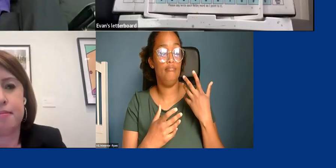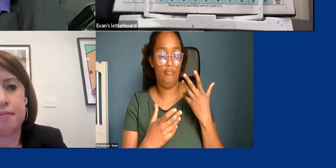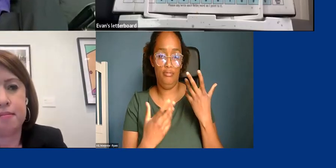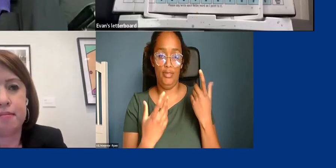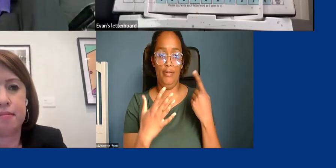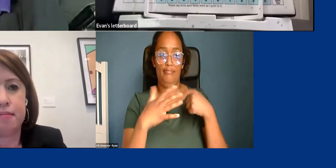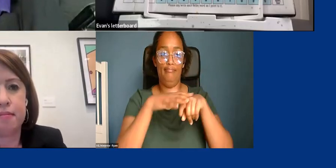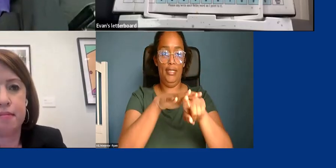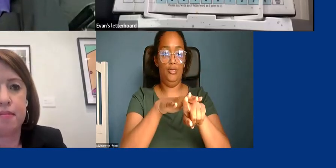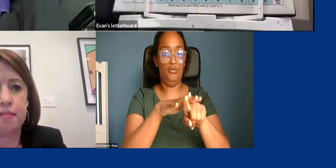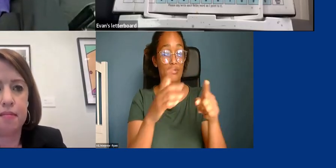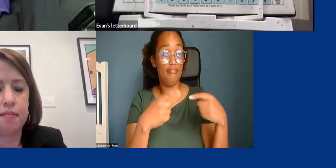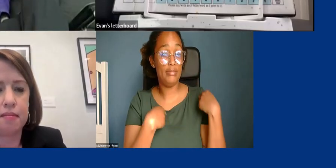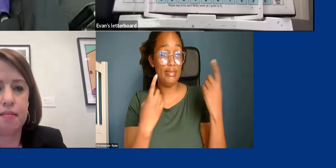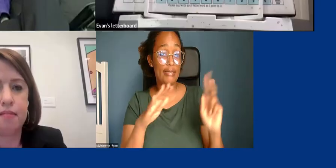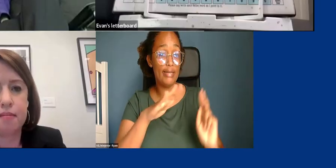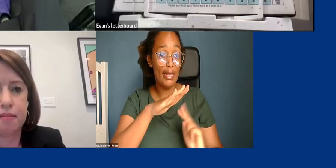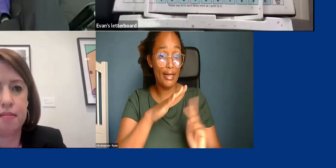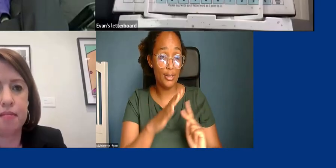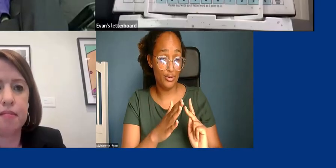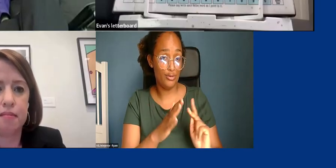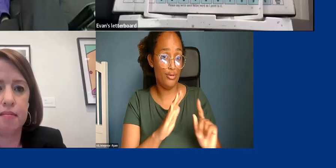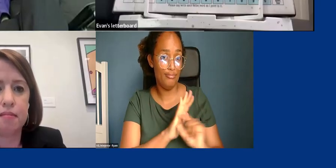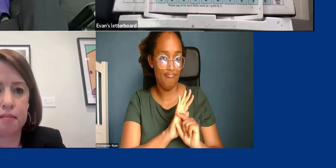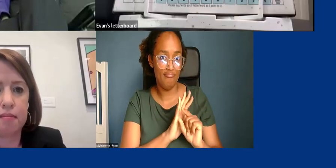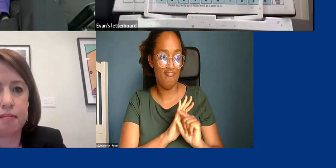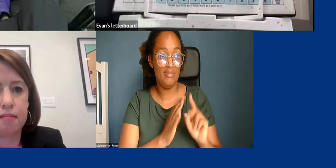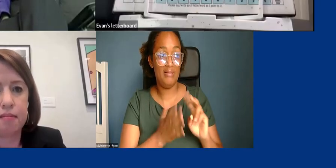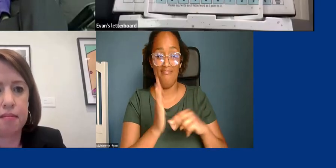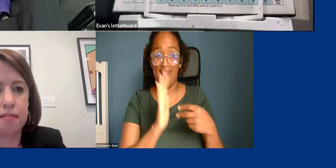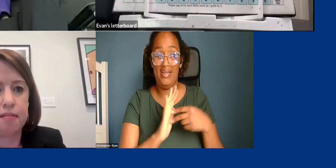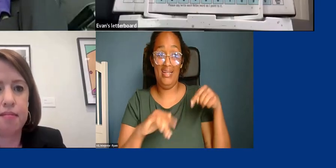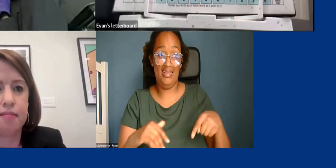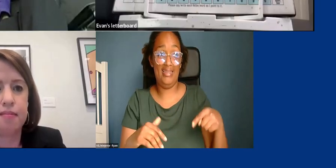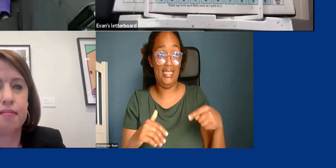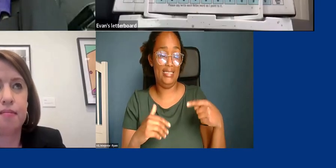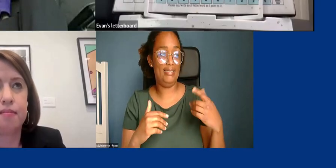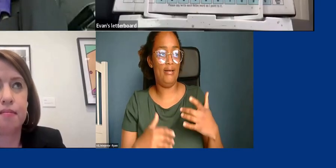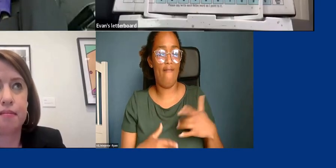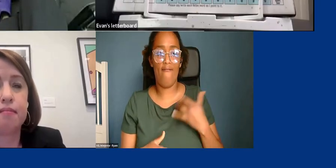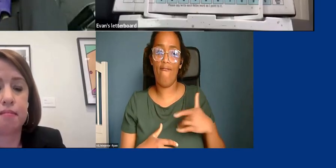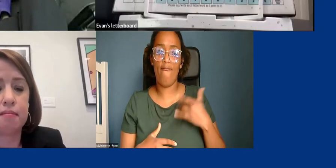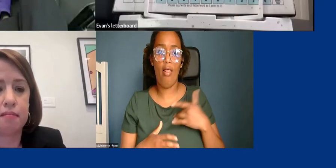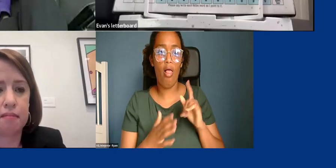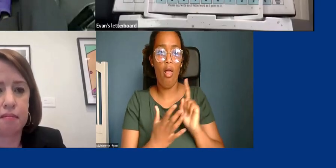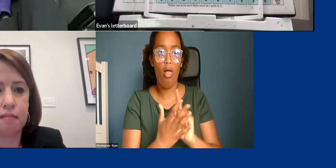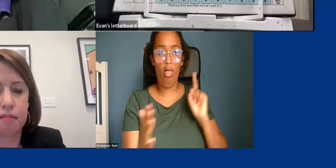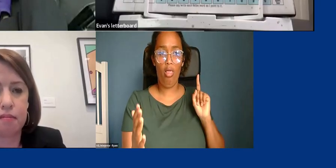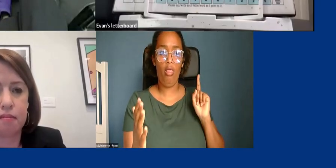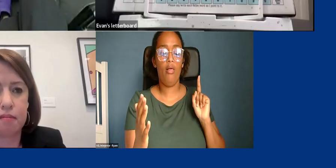being an outlier is not new to me. It's a space that I have learned to navigate with confidence.